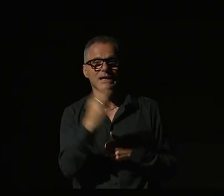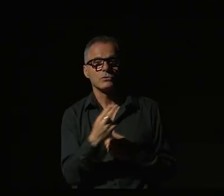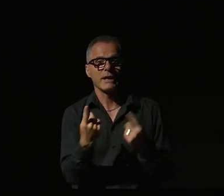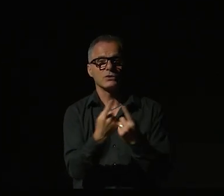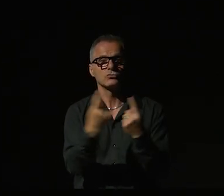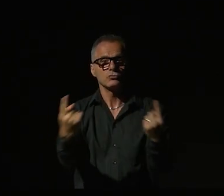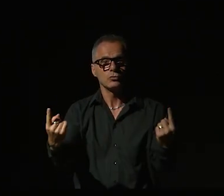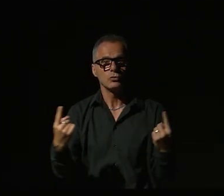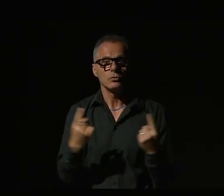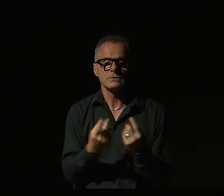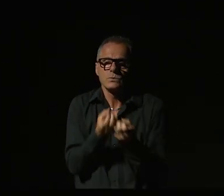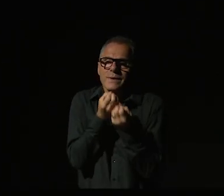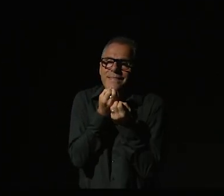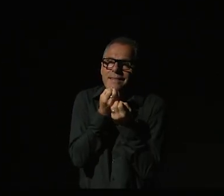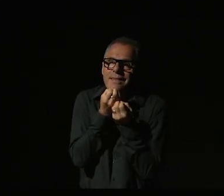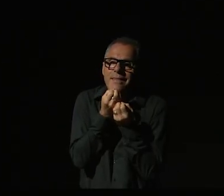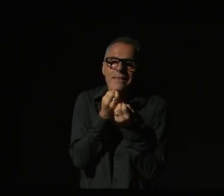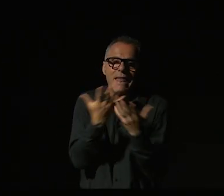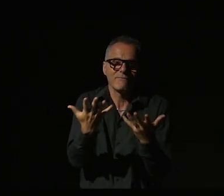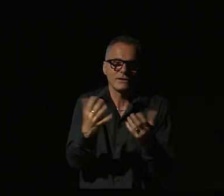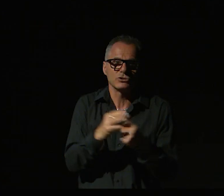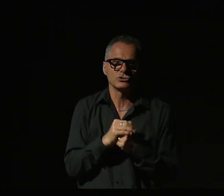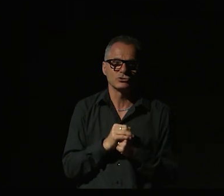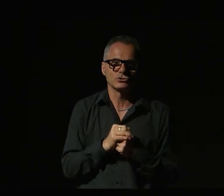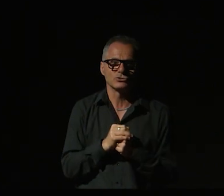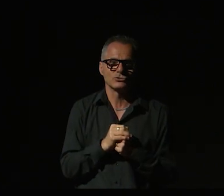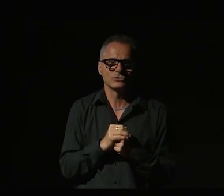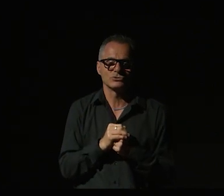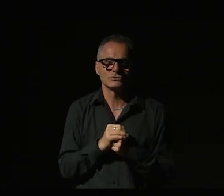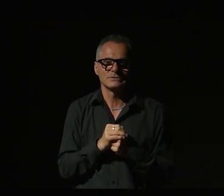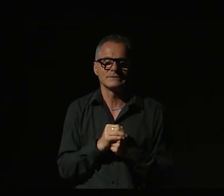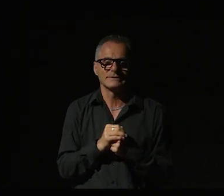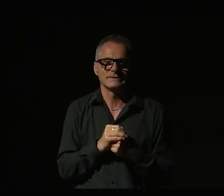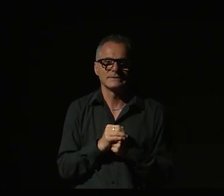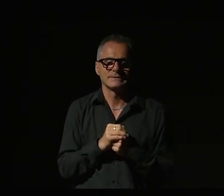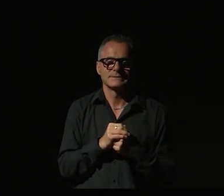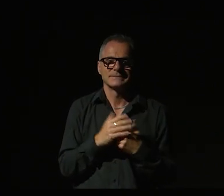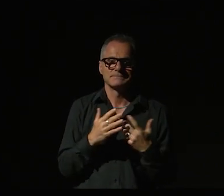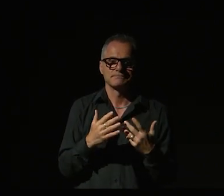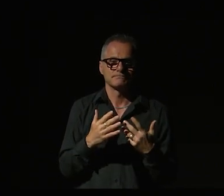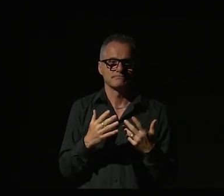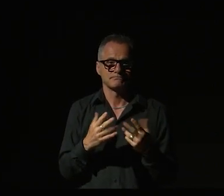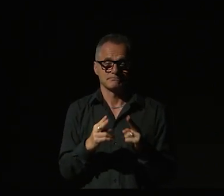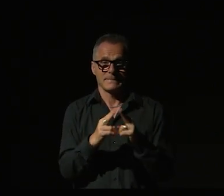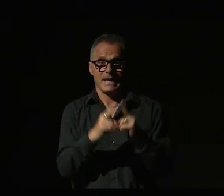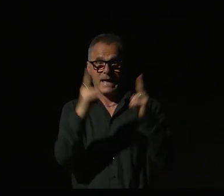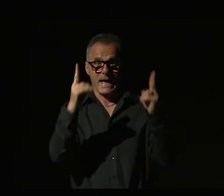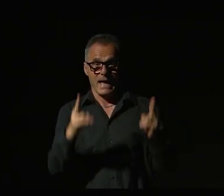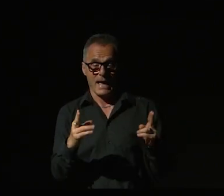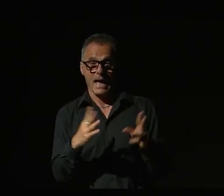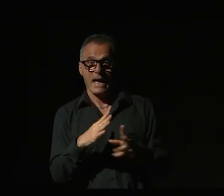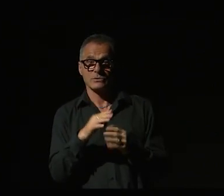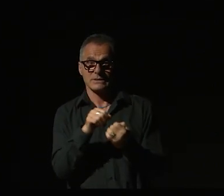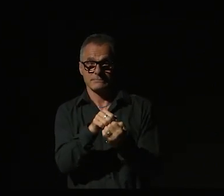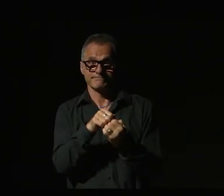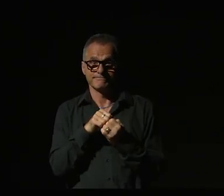with lavish mythological sceneries. It houses one of Raphael's most famous frescoes,